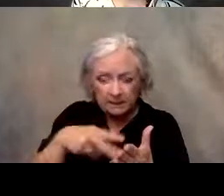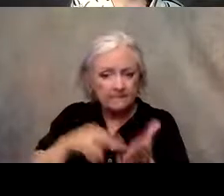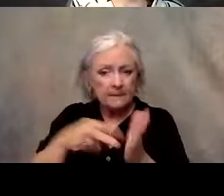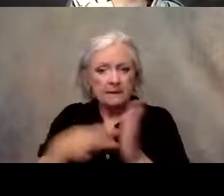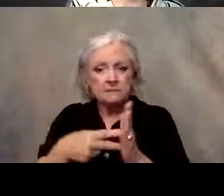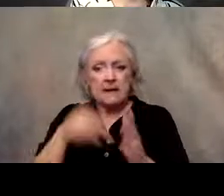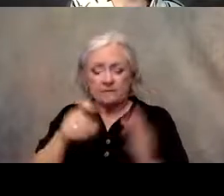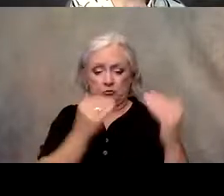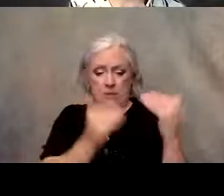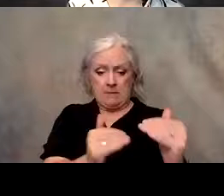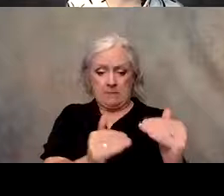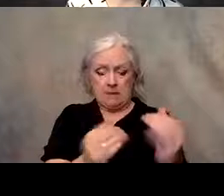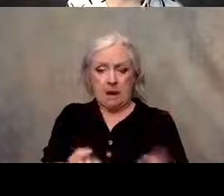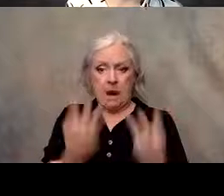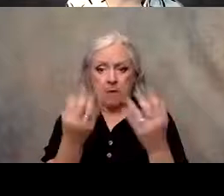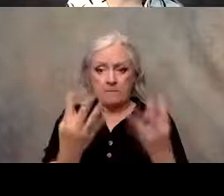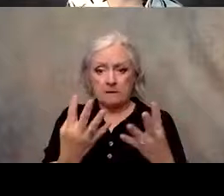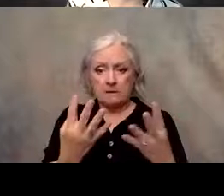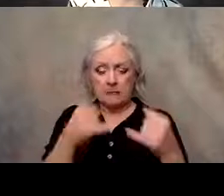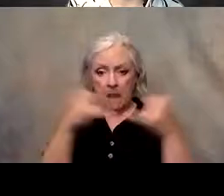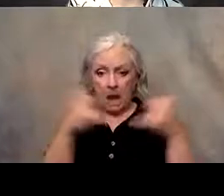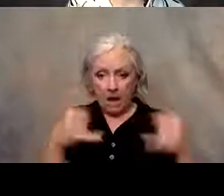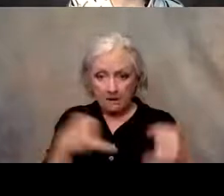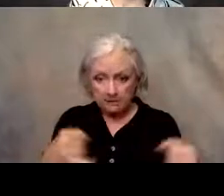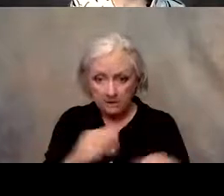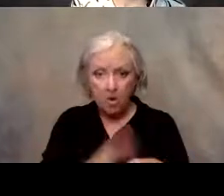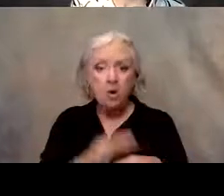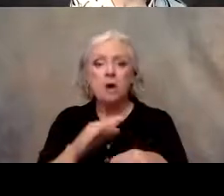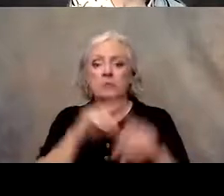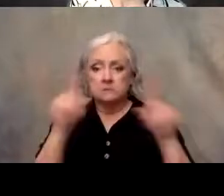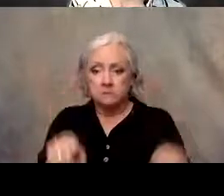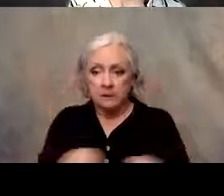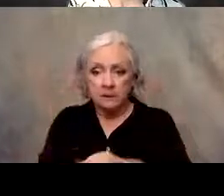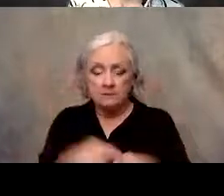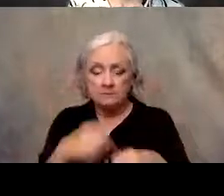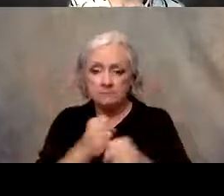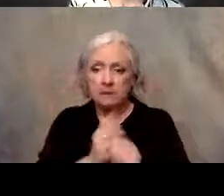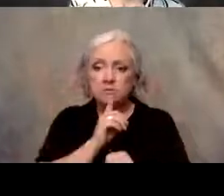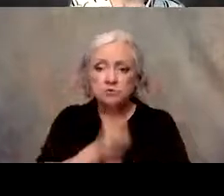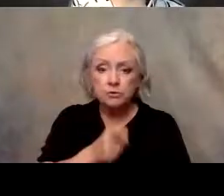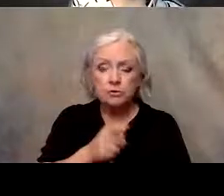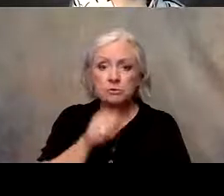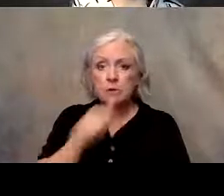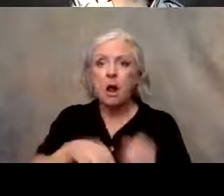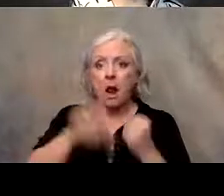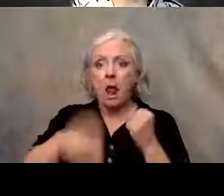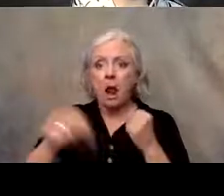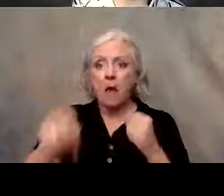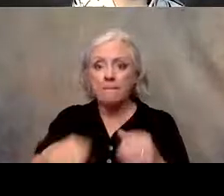that are on the screen, the number of lines that are on the screen, as well as making sure that the duration that the text is on the screen is appropriate.